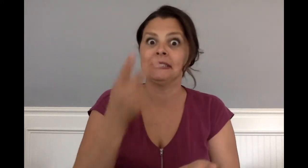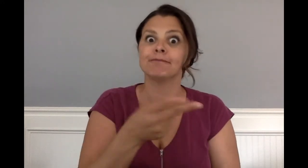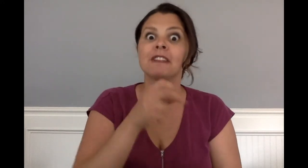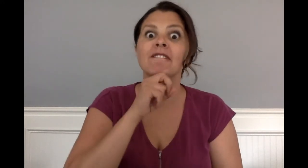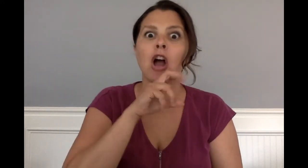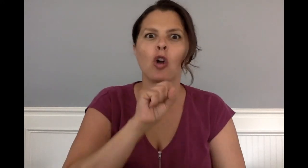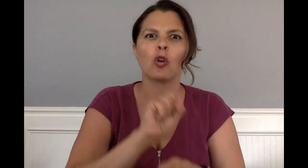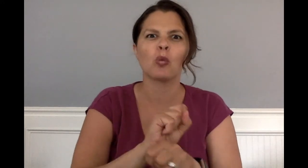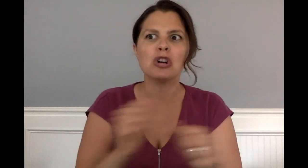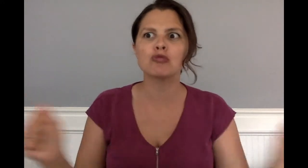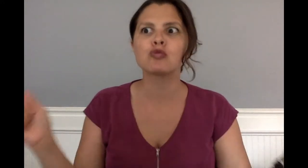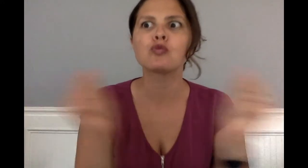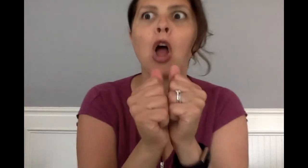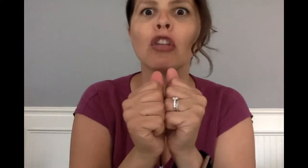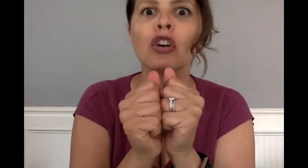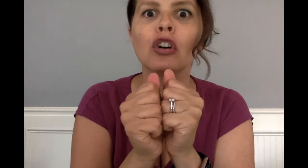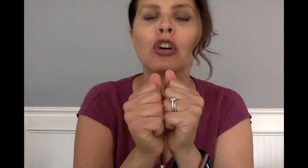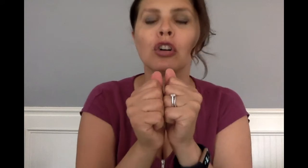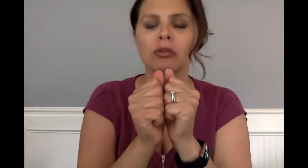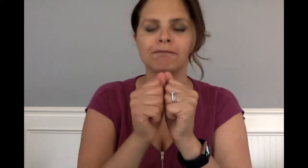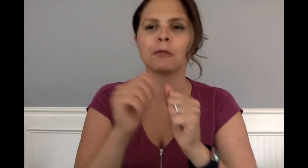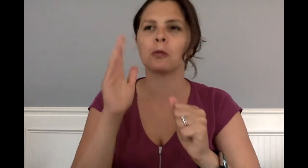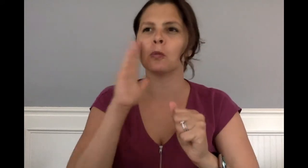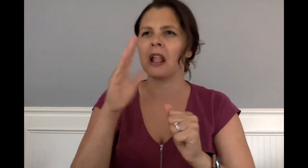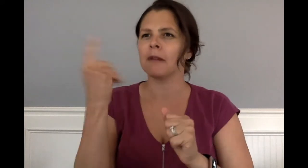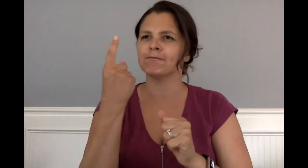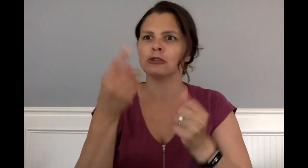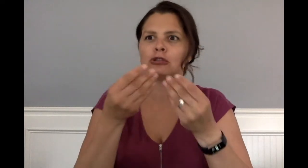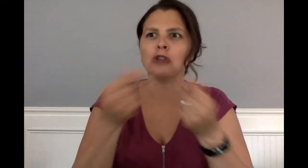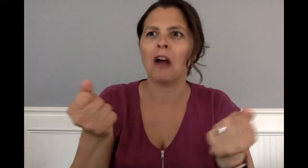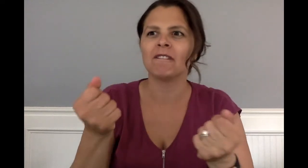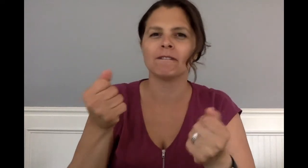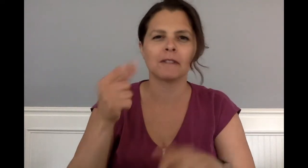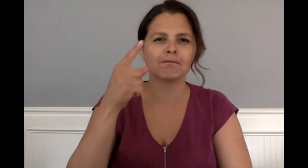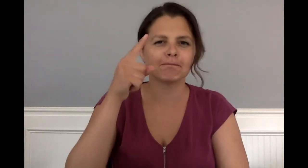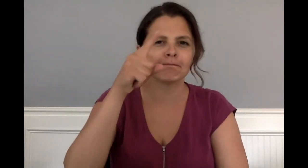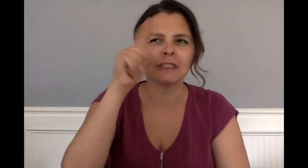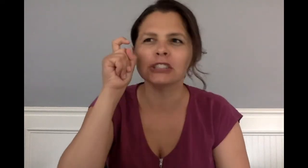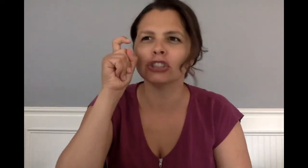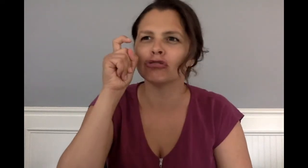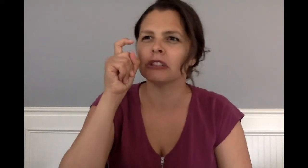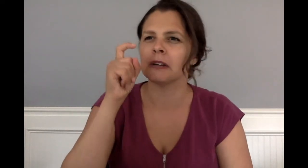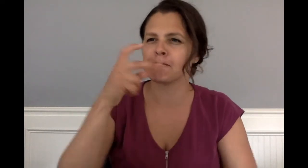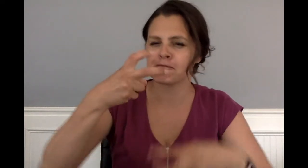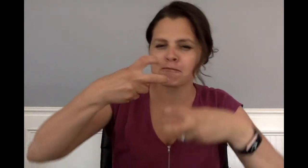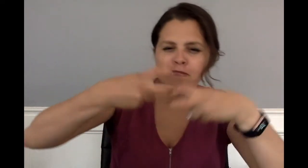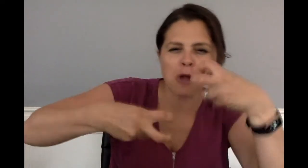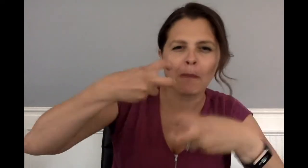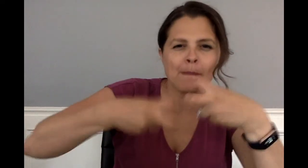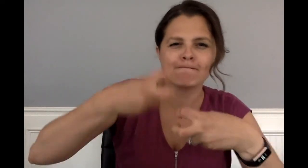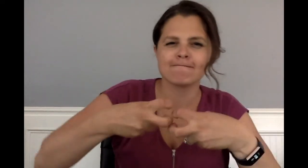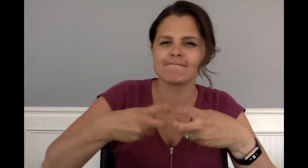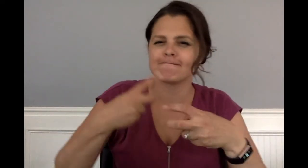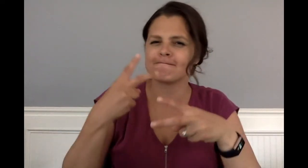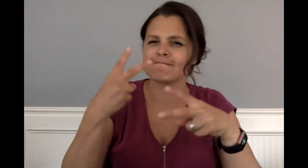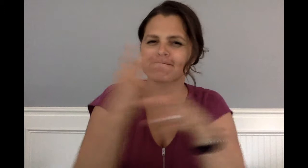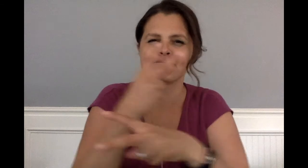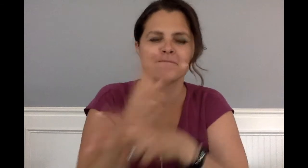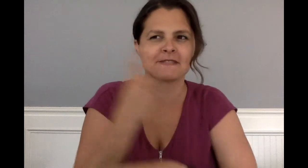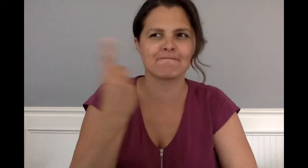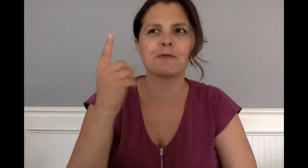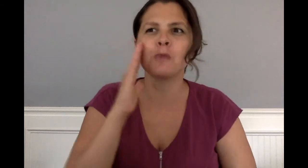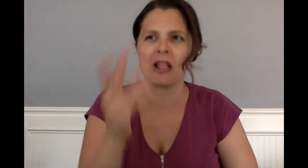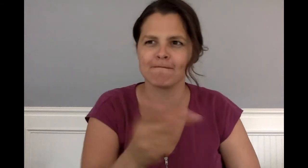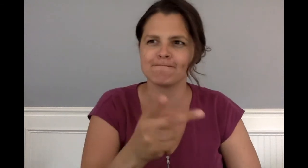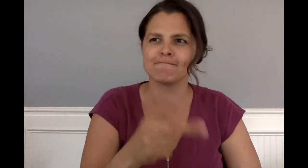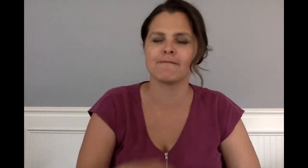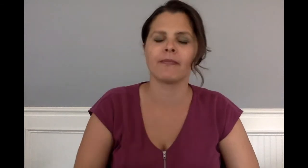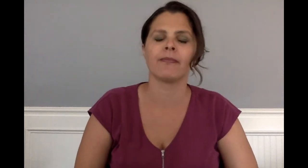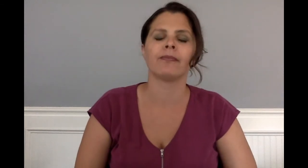I see you and Frog working together to solve some sort of problem or puzzle or mystery.”